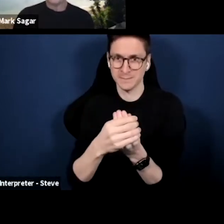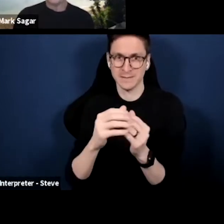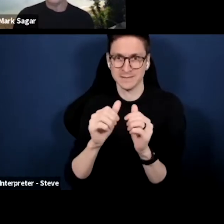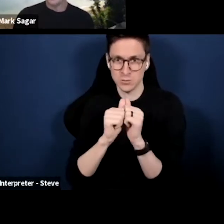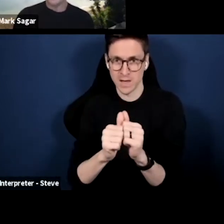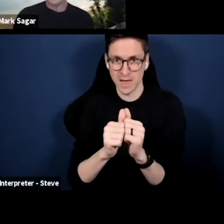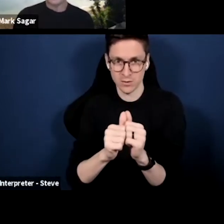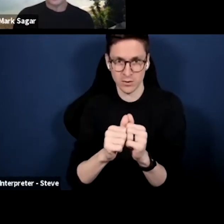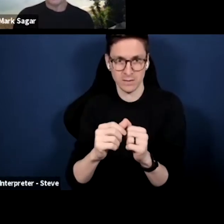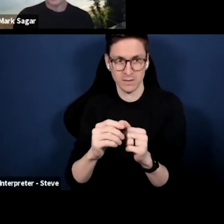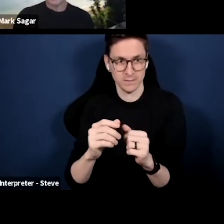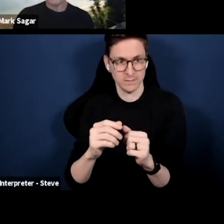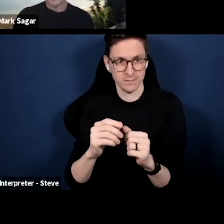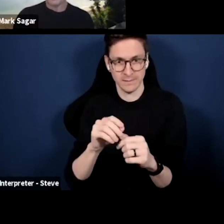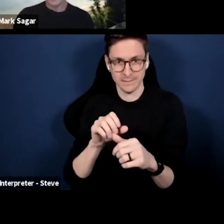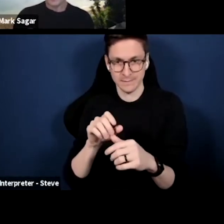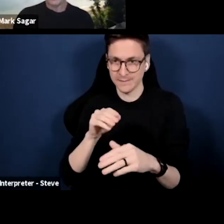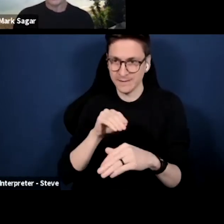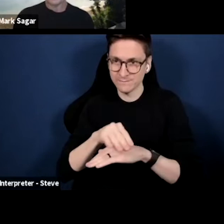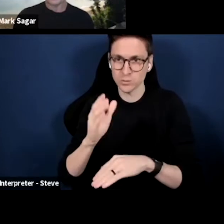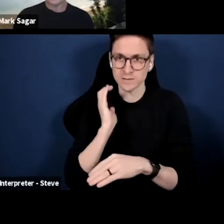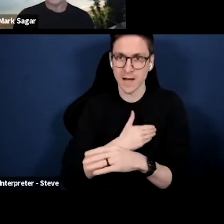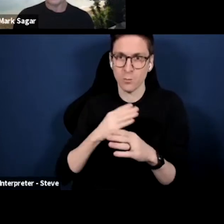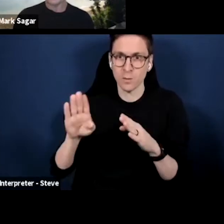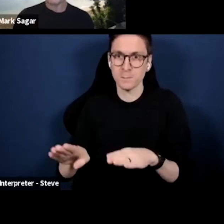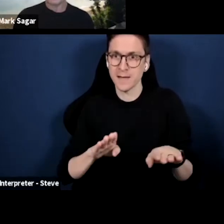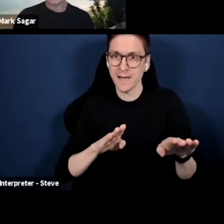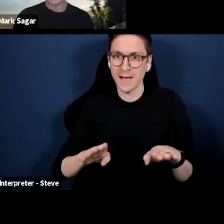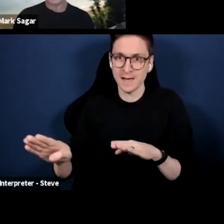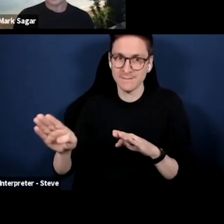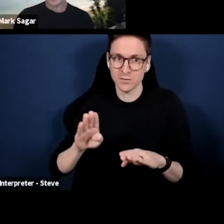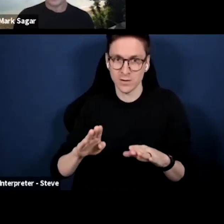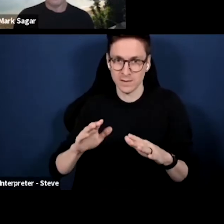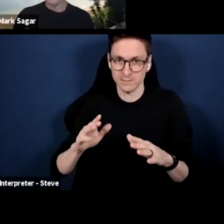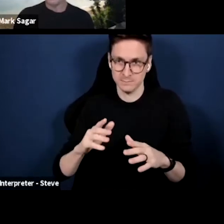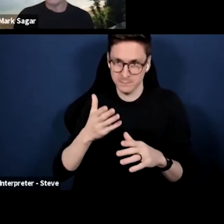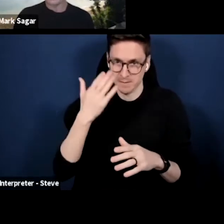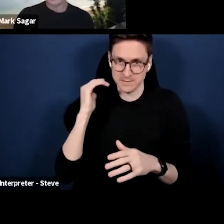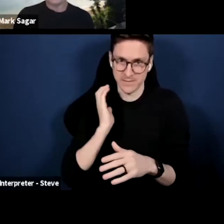emerges as a result of many of these systems interacting at multiple scales